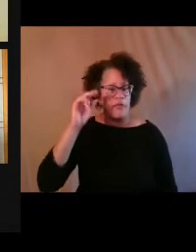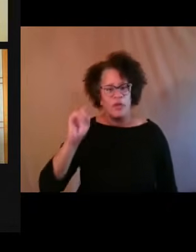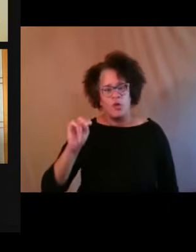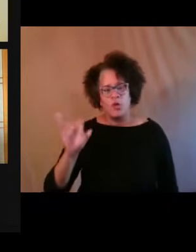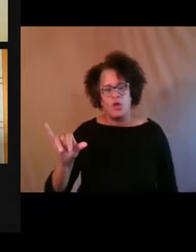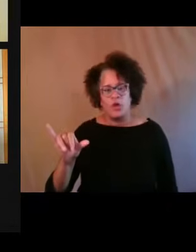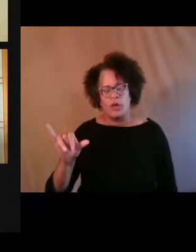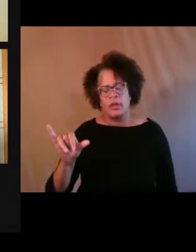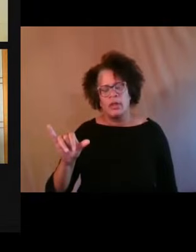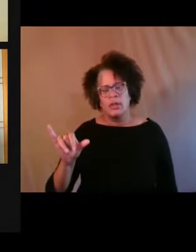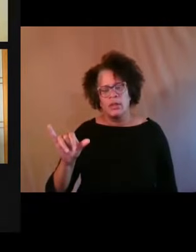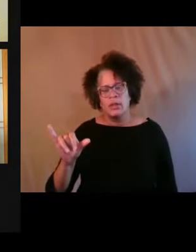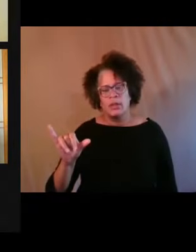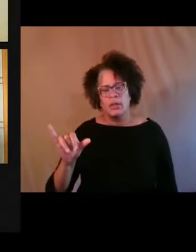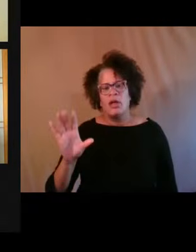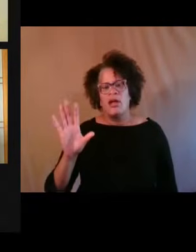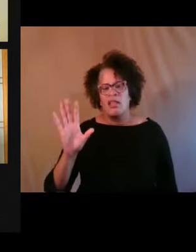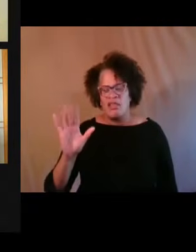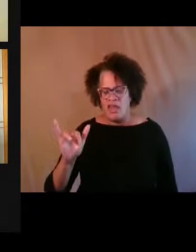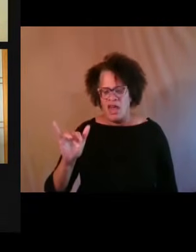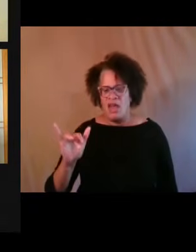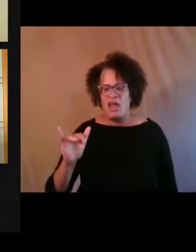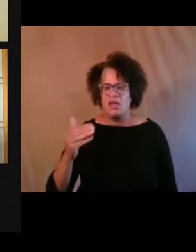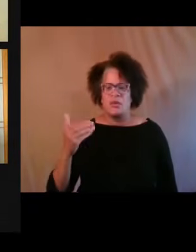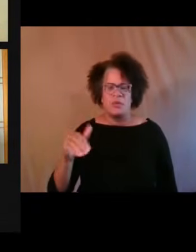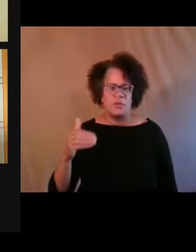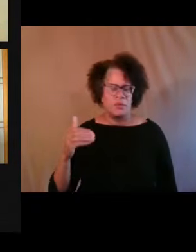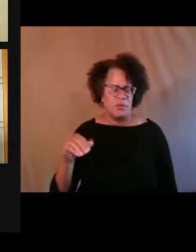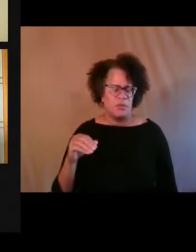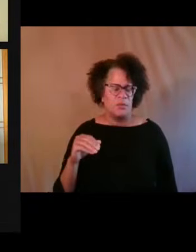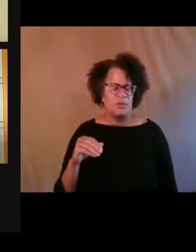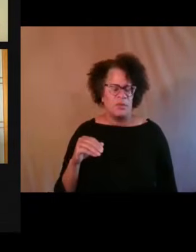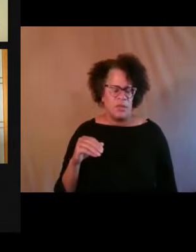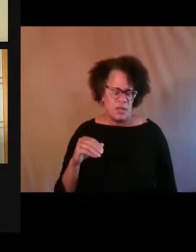which echoed violence,